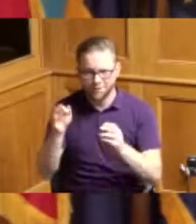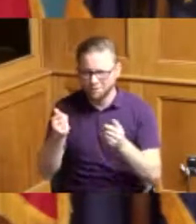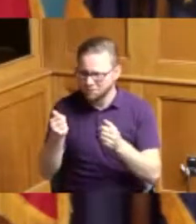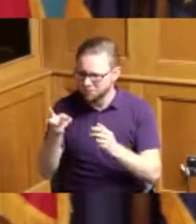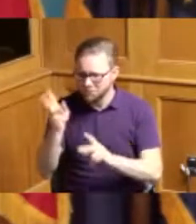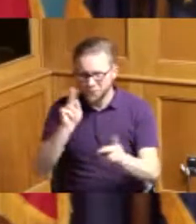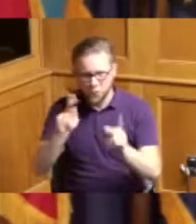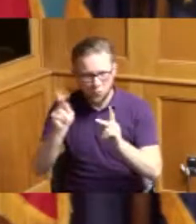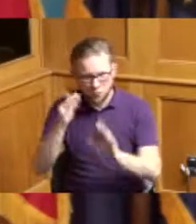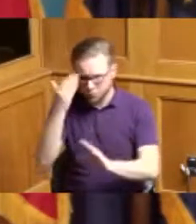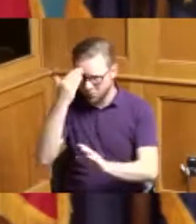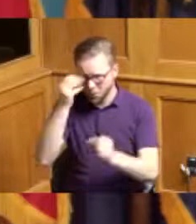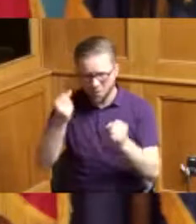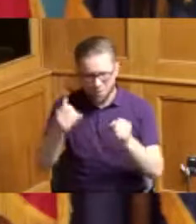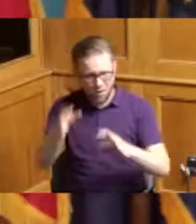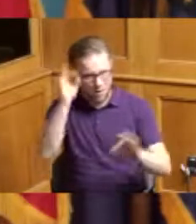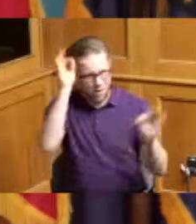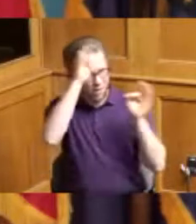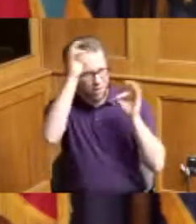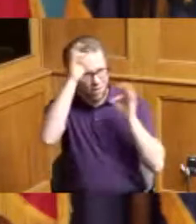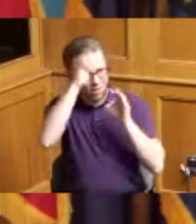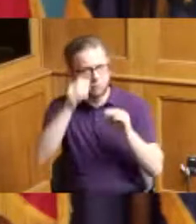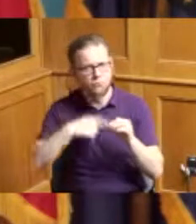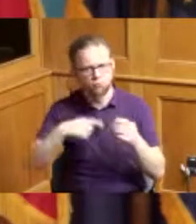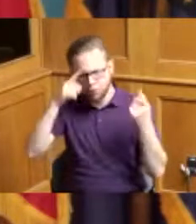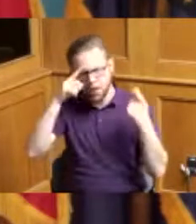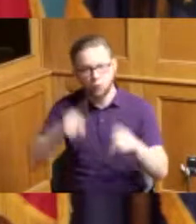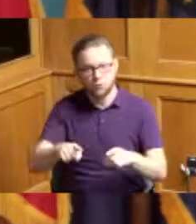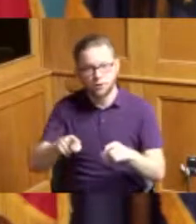so I totally agree and we had billboards and those kind of things I think we should